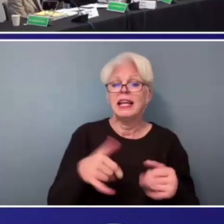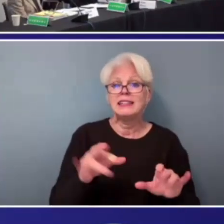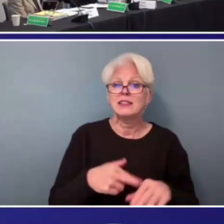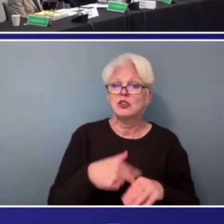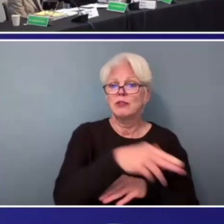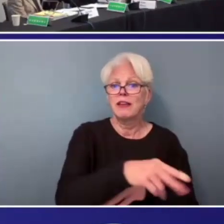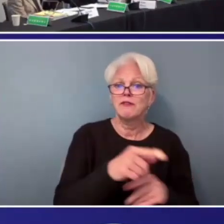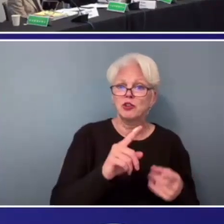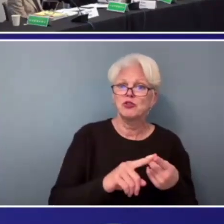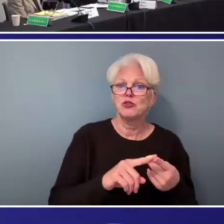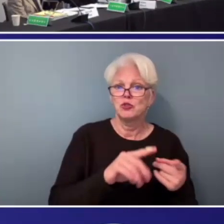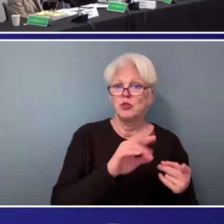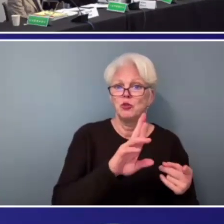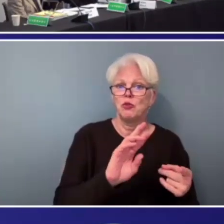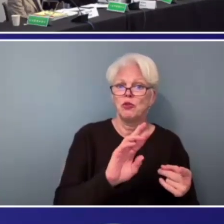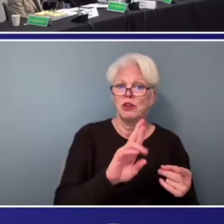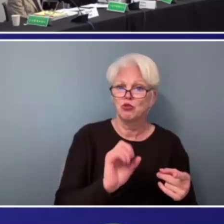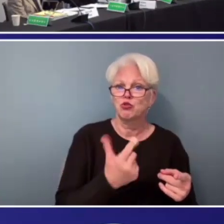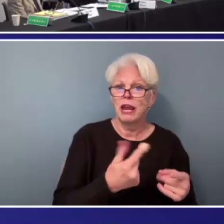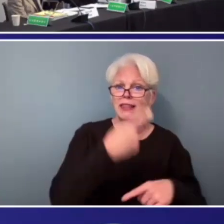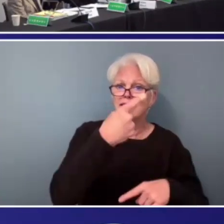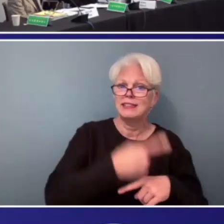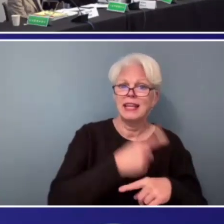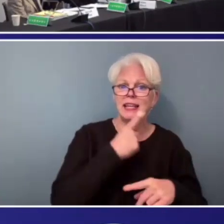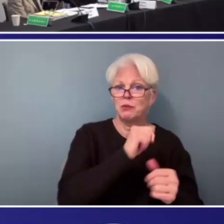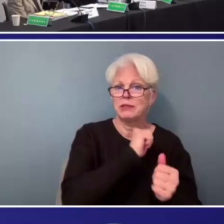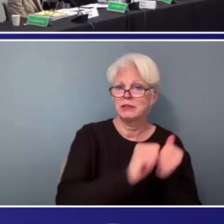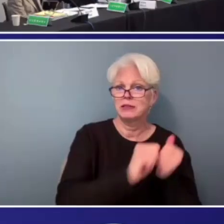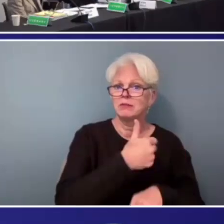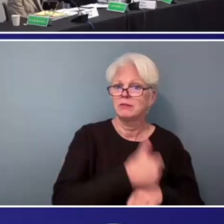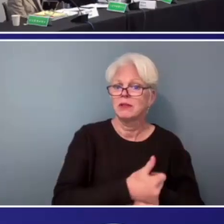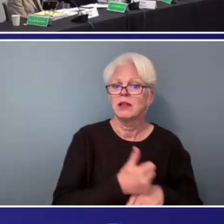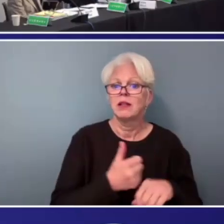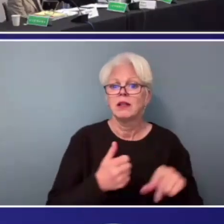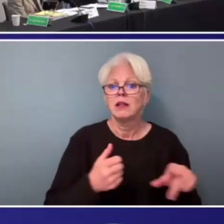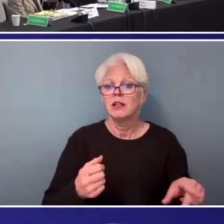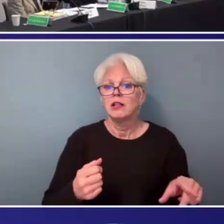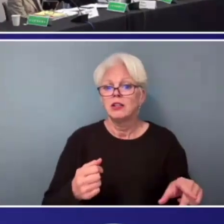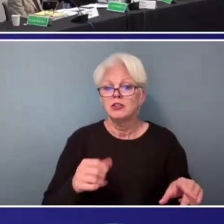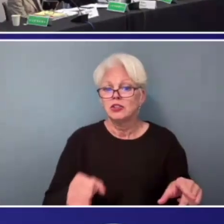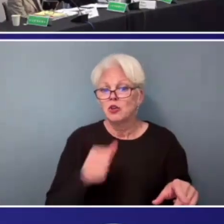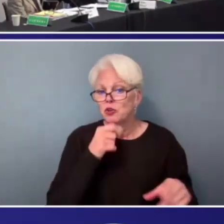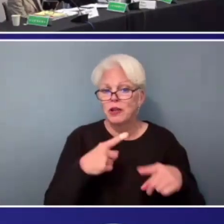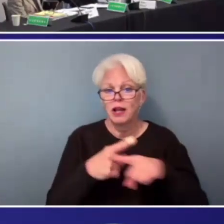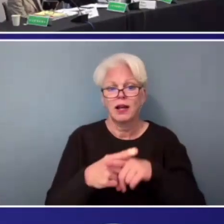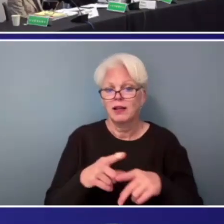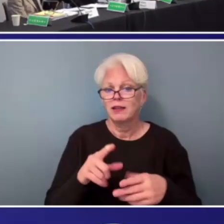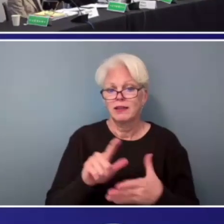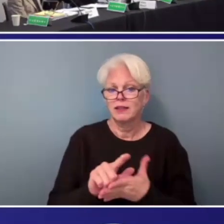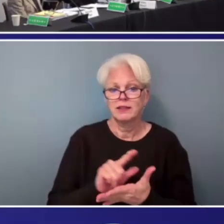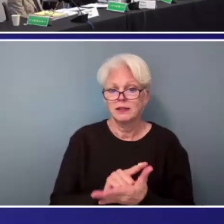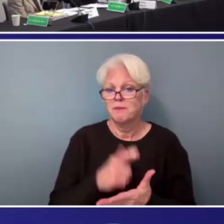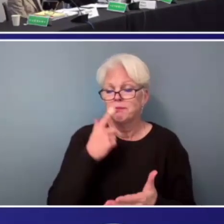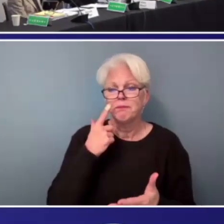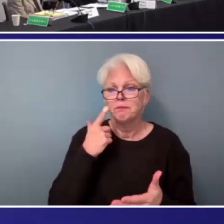date of enactment. So I don't think you're contravening statute by acknowledging that regulations can change in the future.